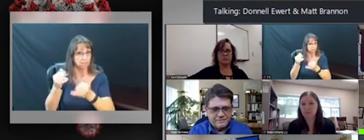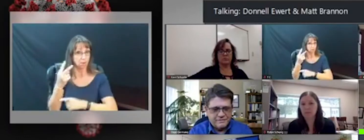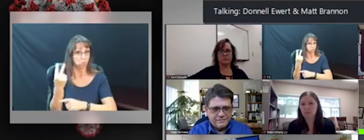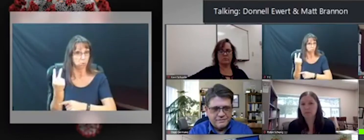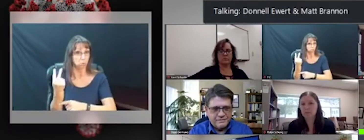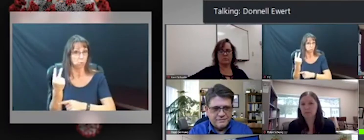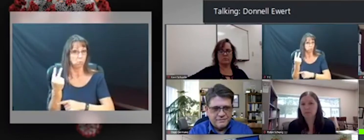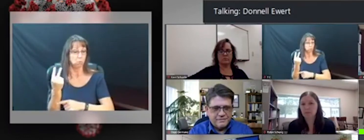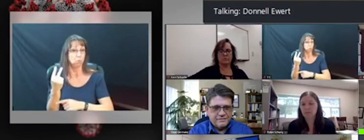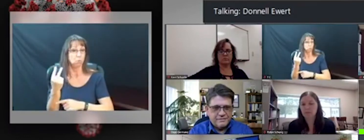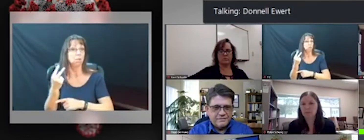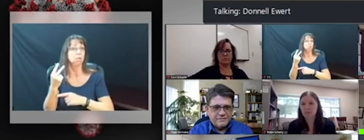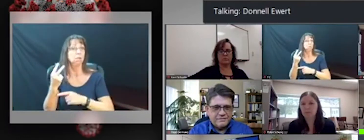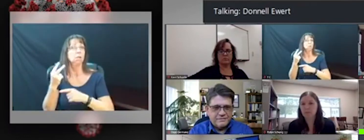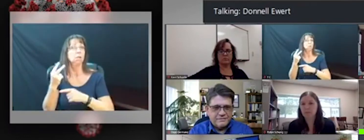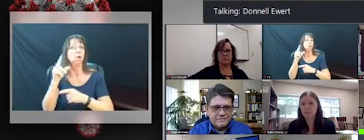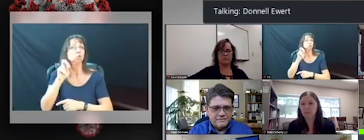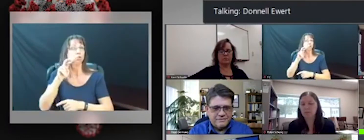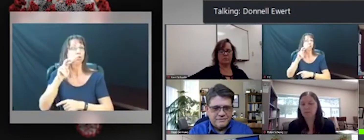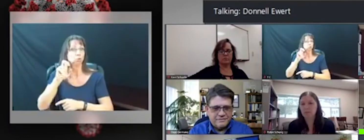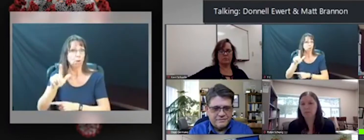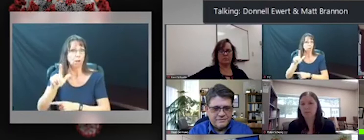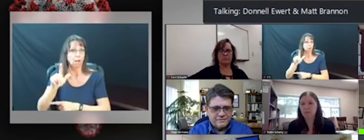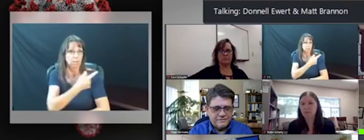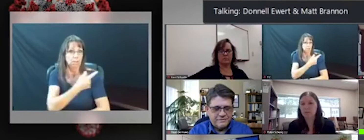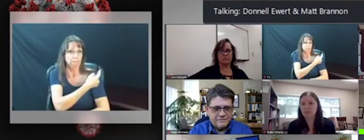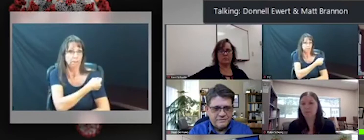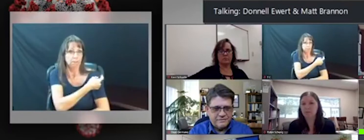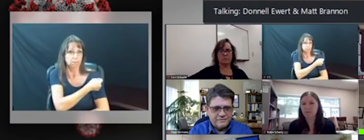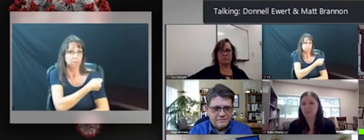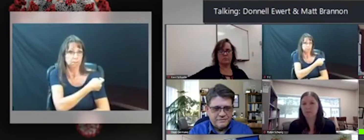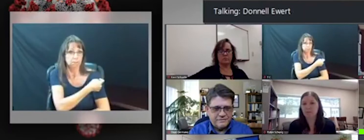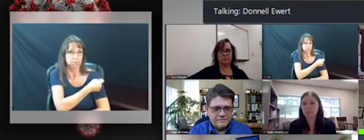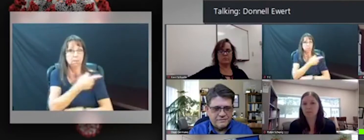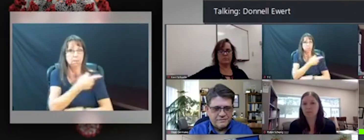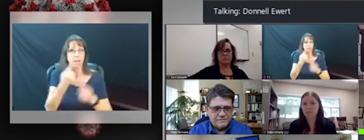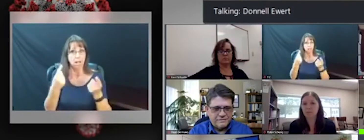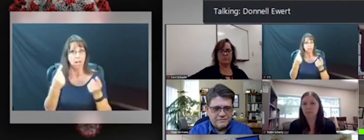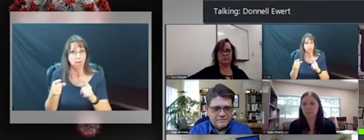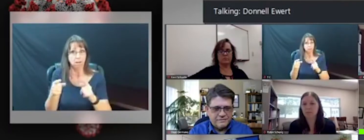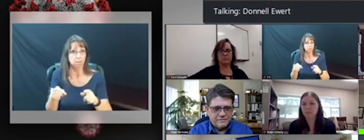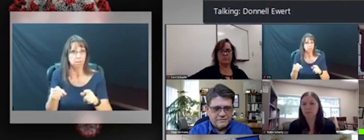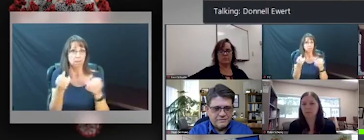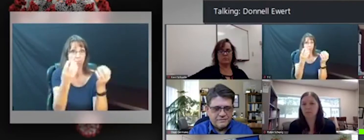Just keep in mind things are being done in multiple places. The number of participants